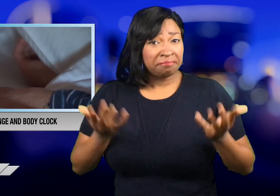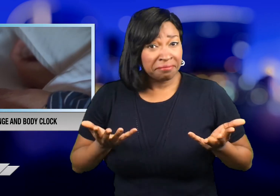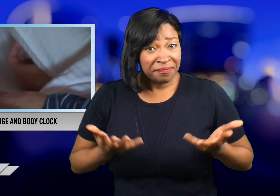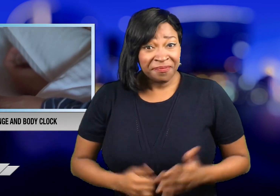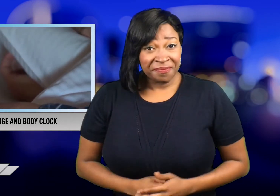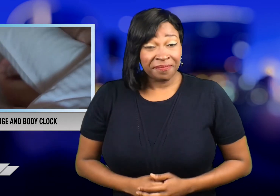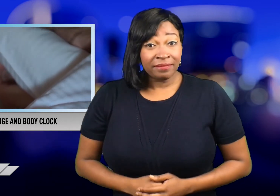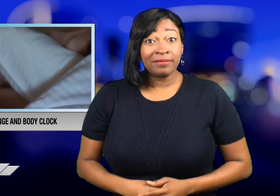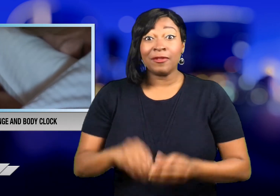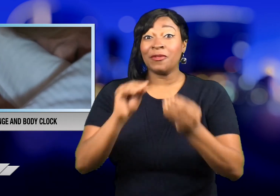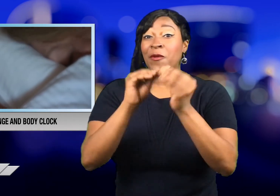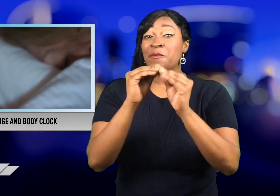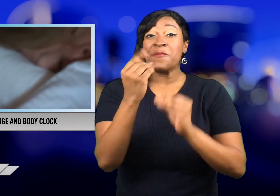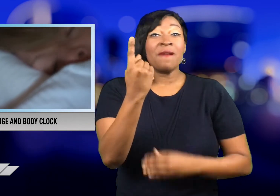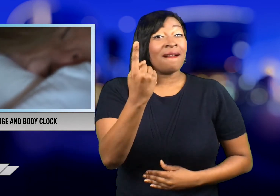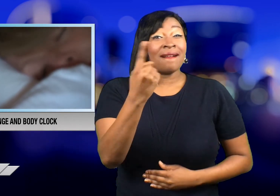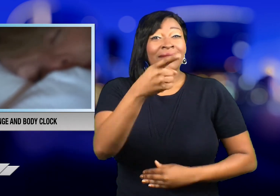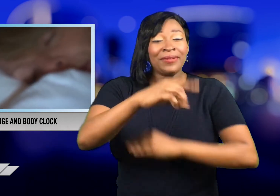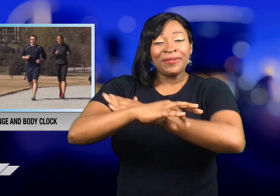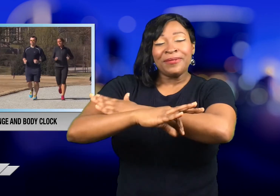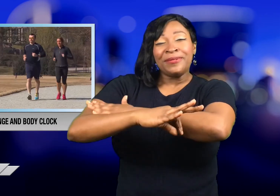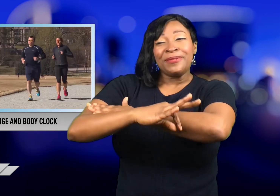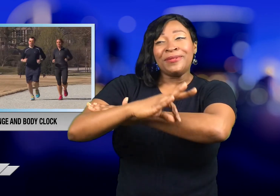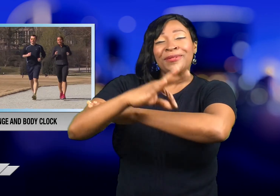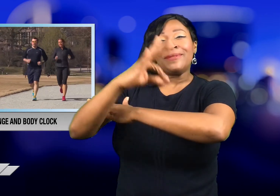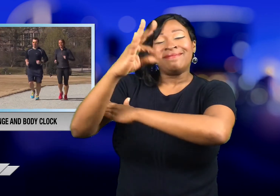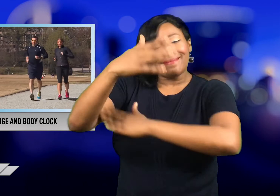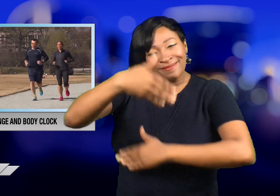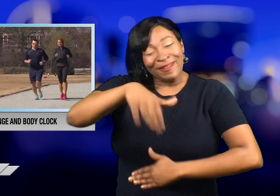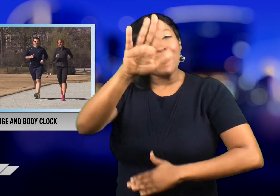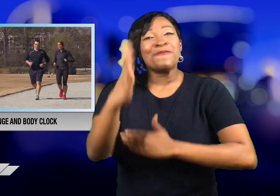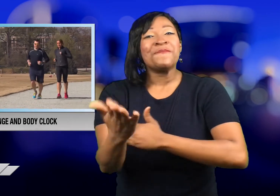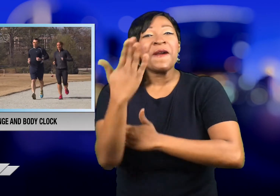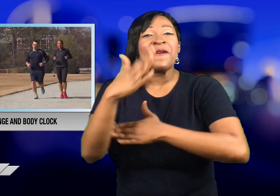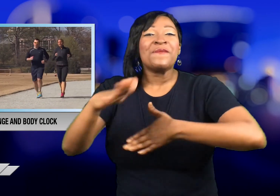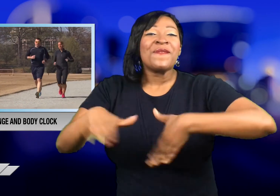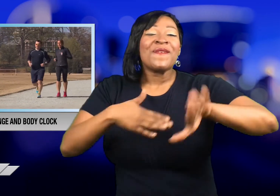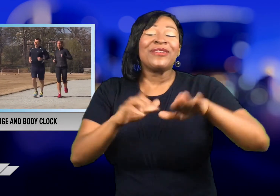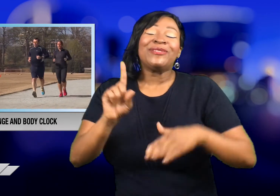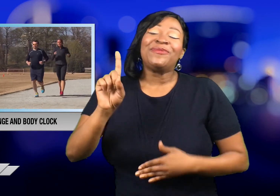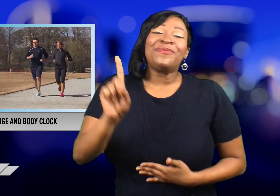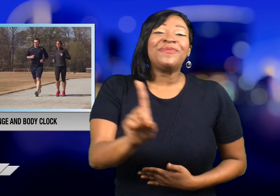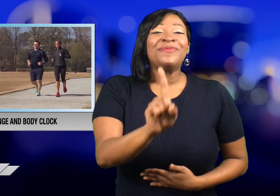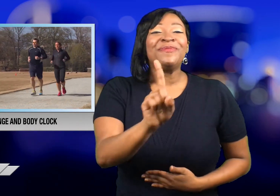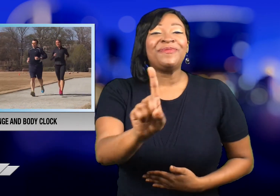taking a morning walk right after sunrise.